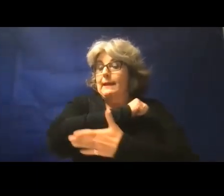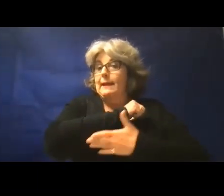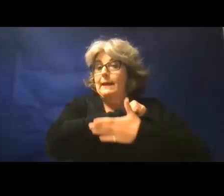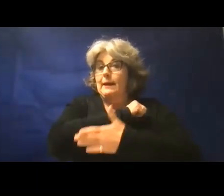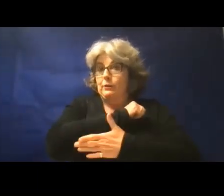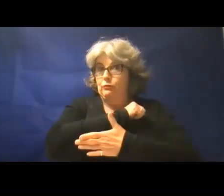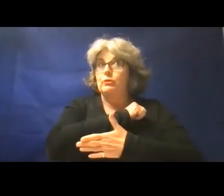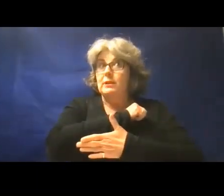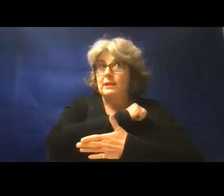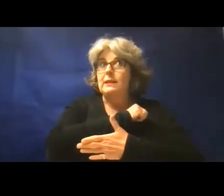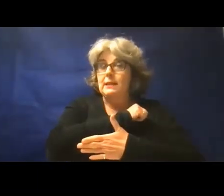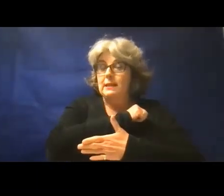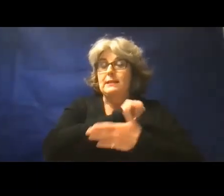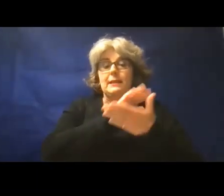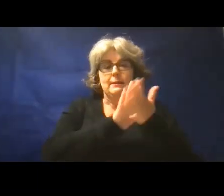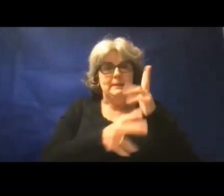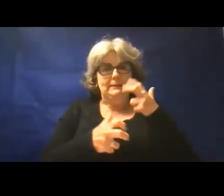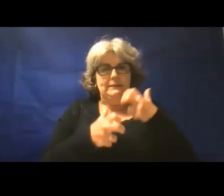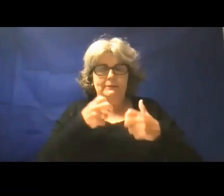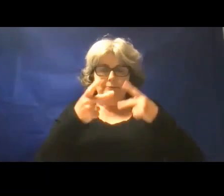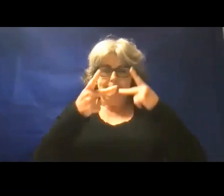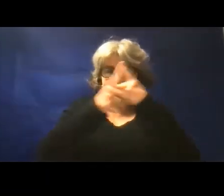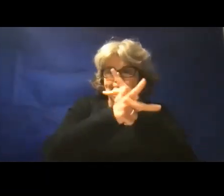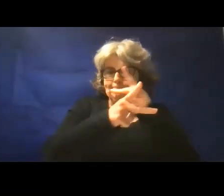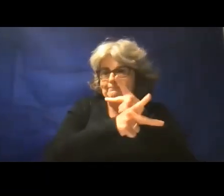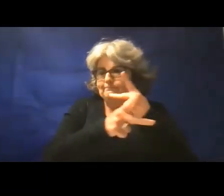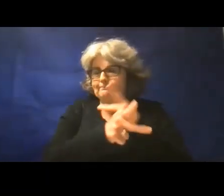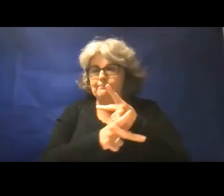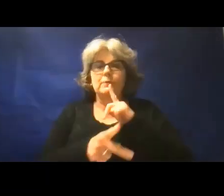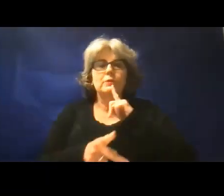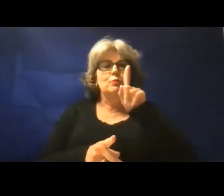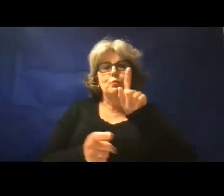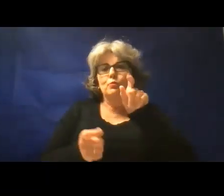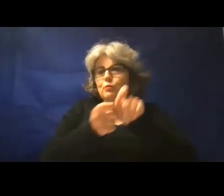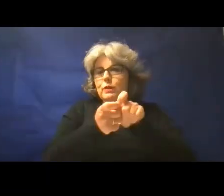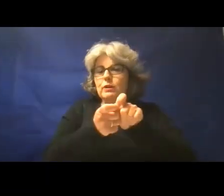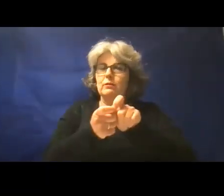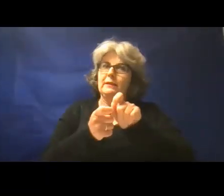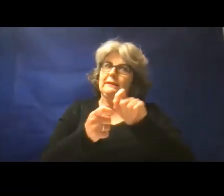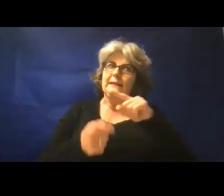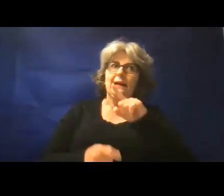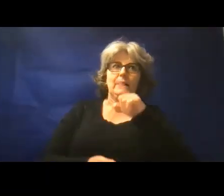it can become difficult to sort through what the real underlying risk factors are beyond COVID